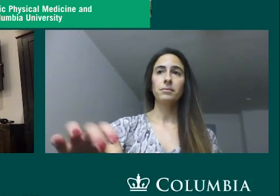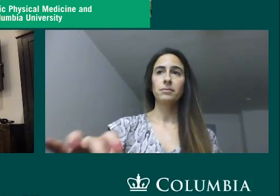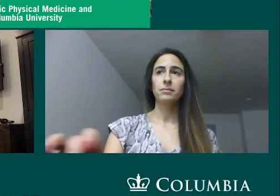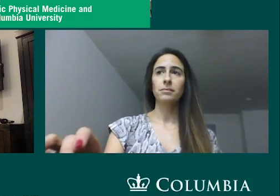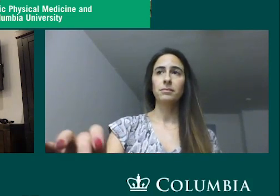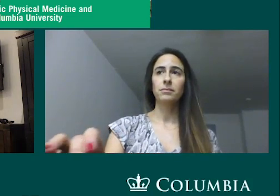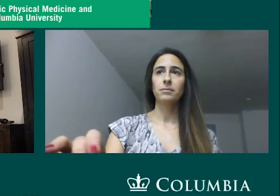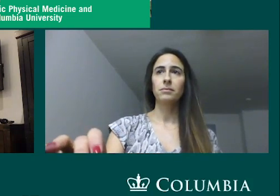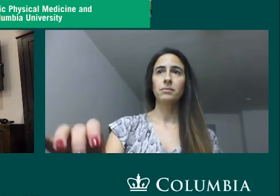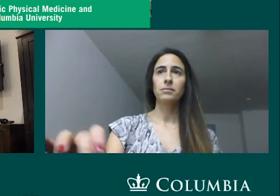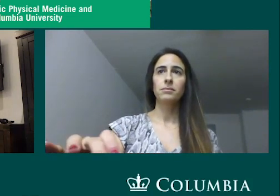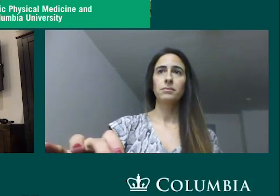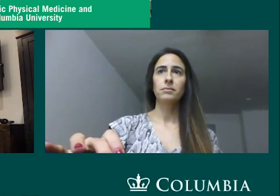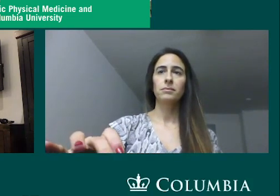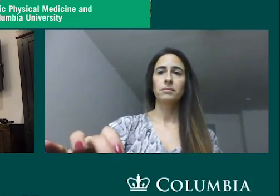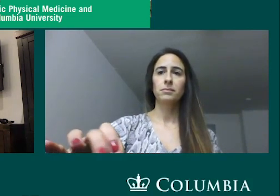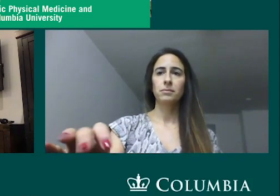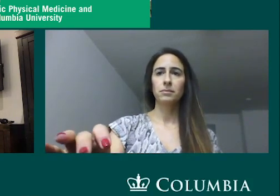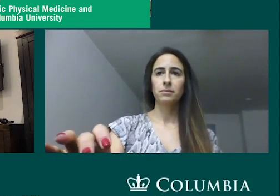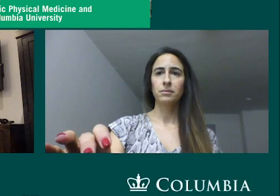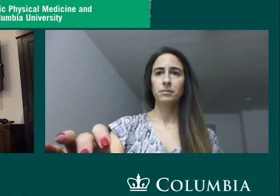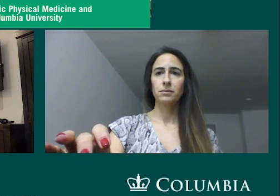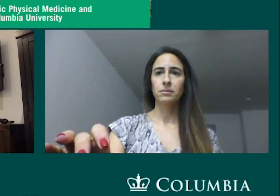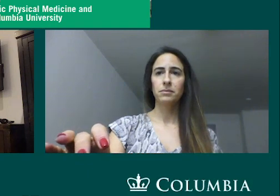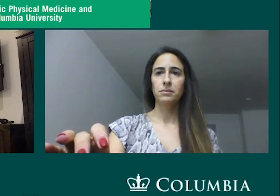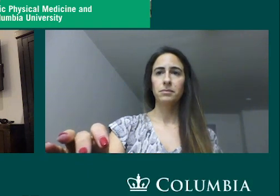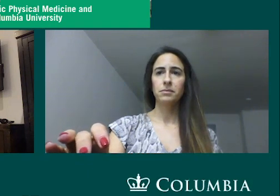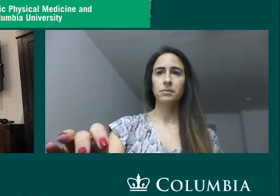So we feel very sorry that we are not able to provide